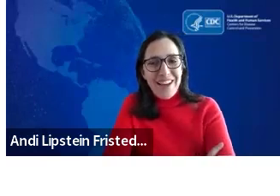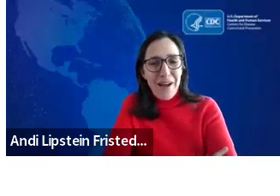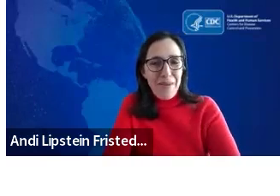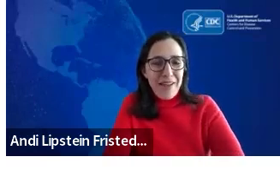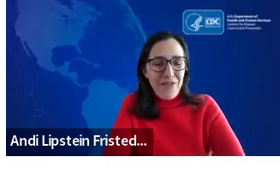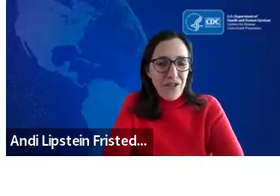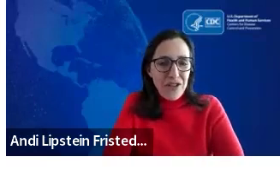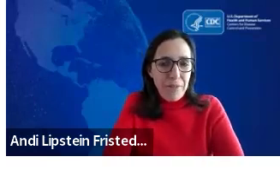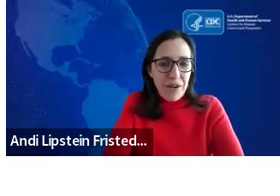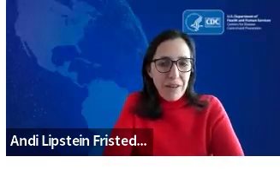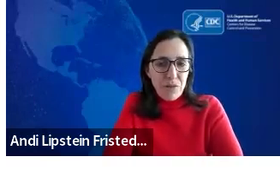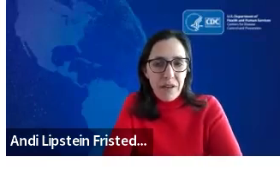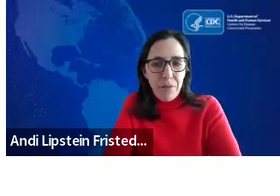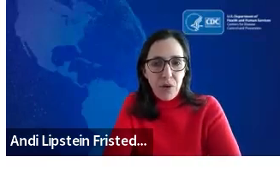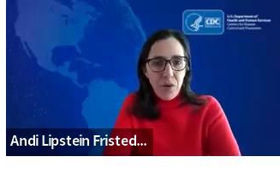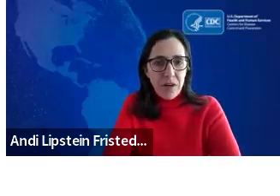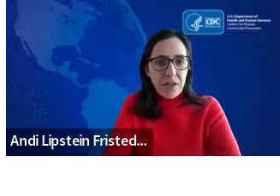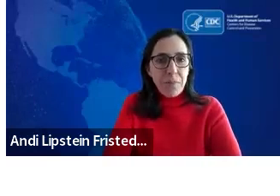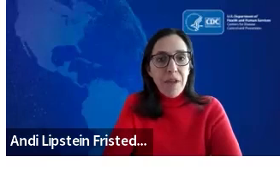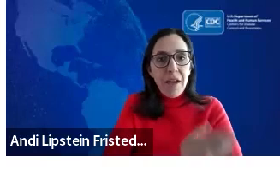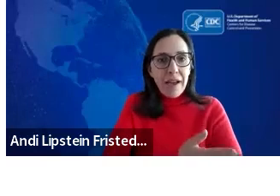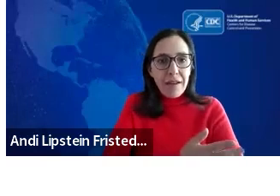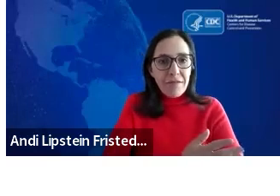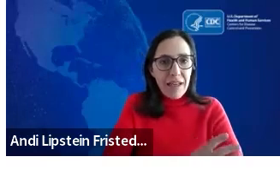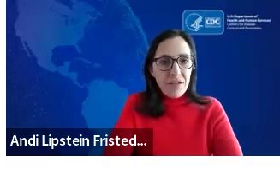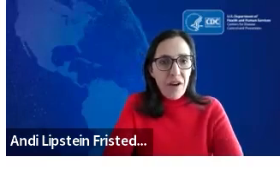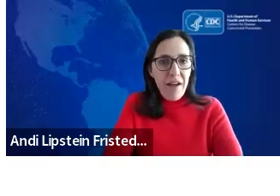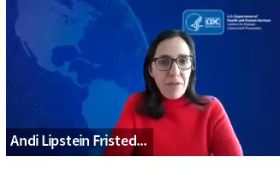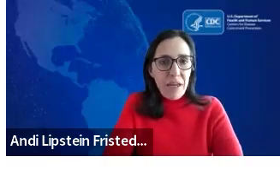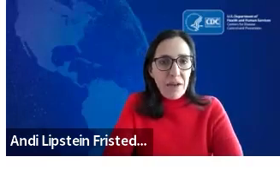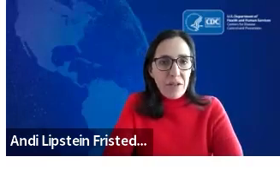yet to come and for shepherding this really important work. So, again, thanks for having me.